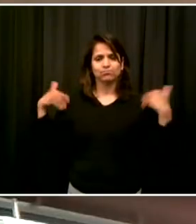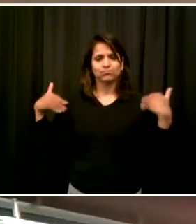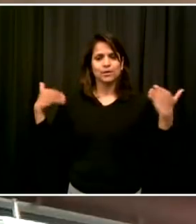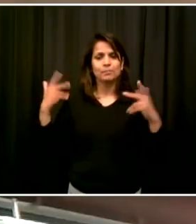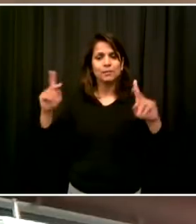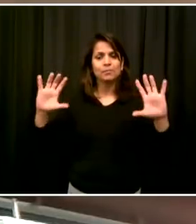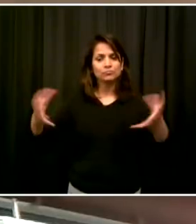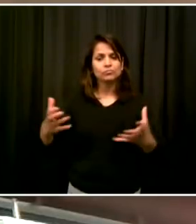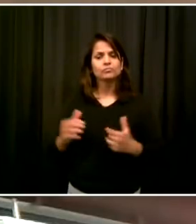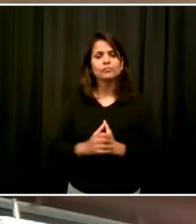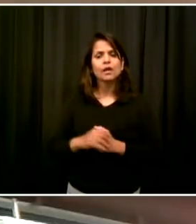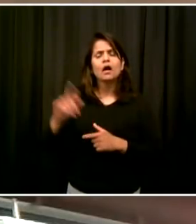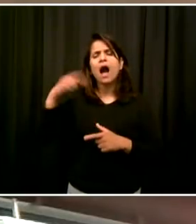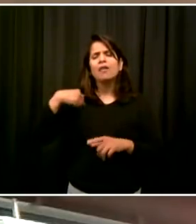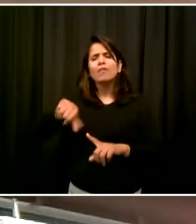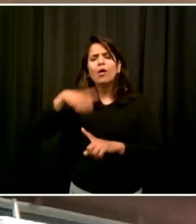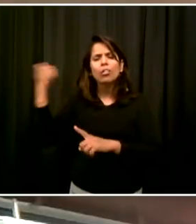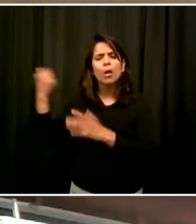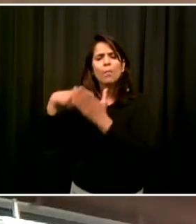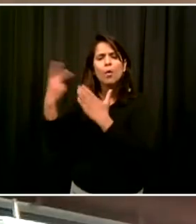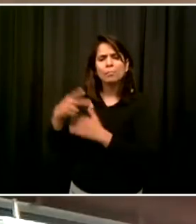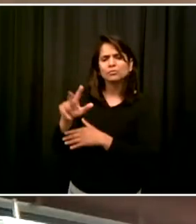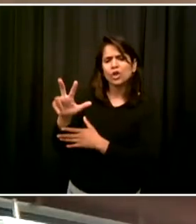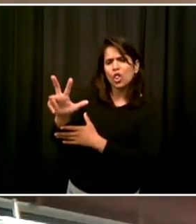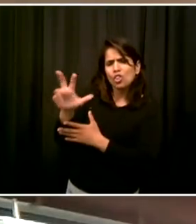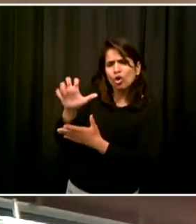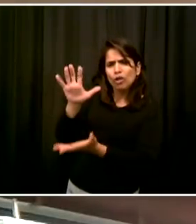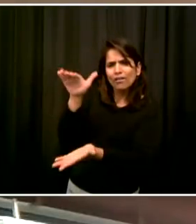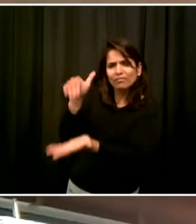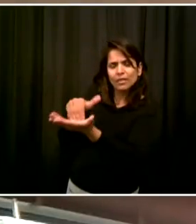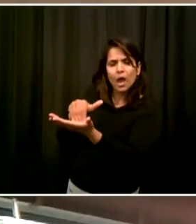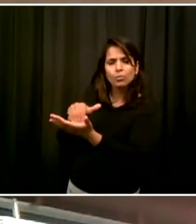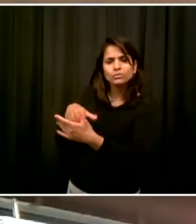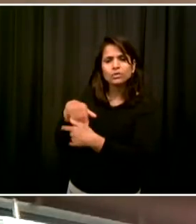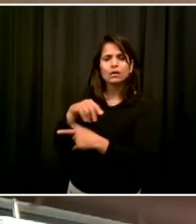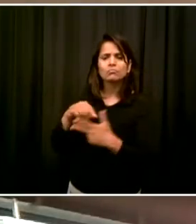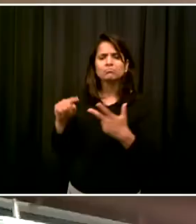PROGRAM WHICH IS 500. THEN, MOVING FRO M